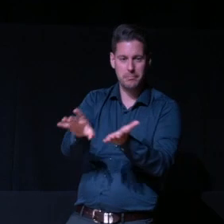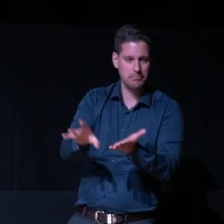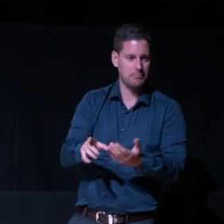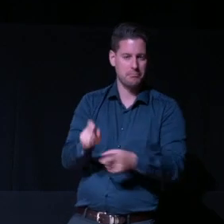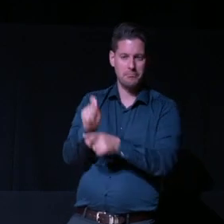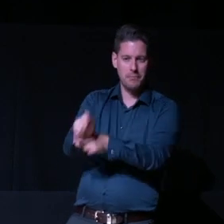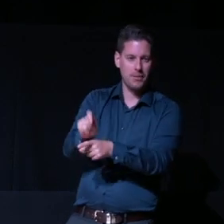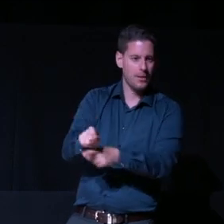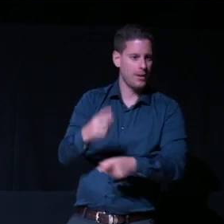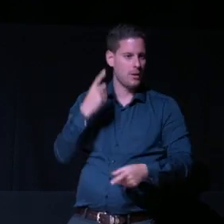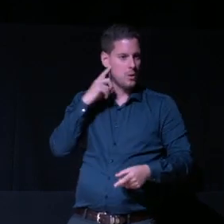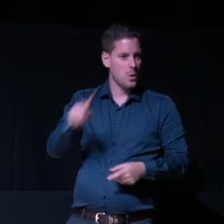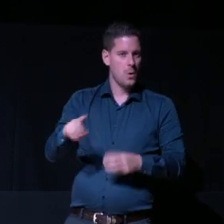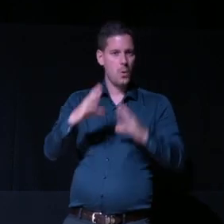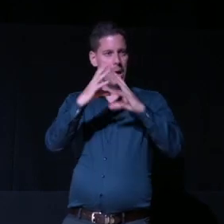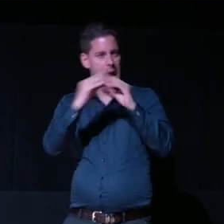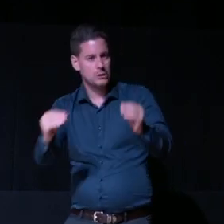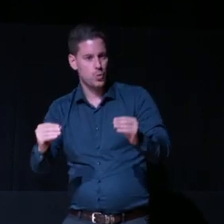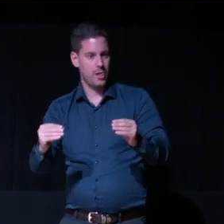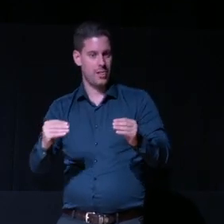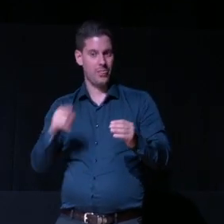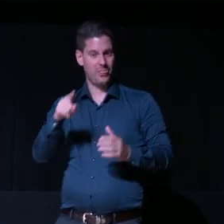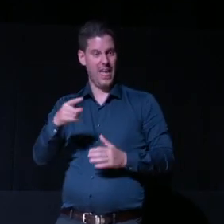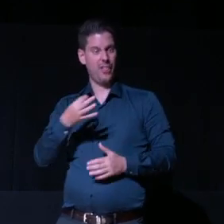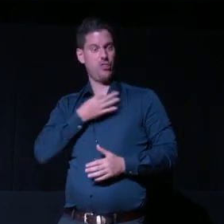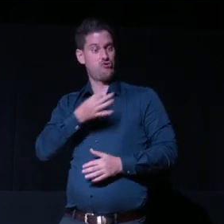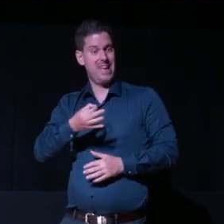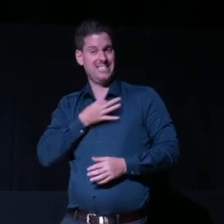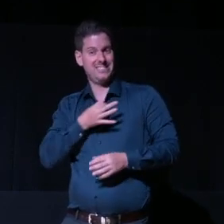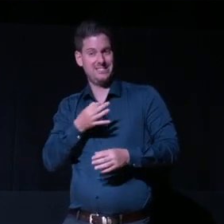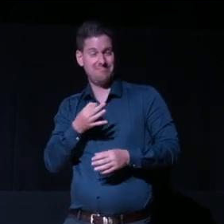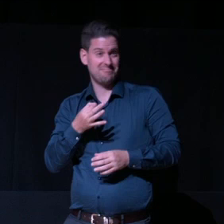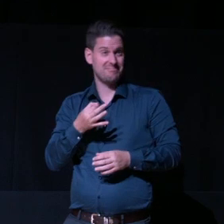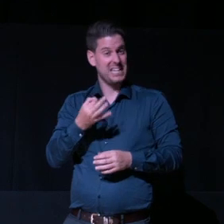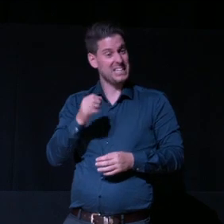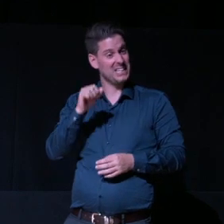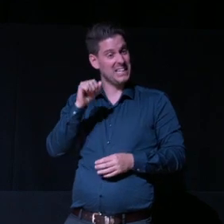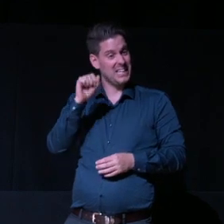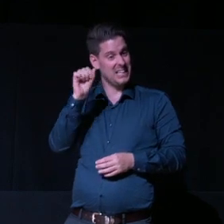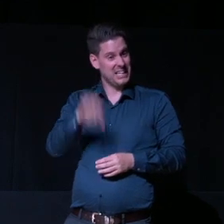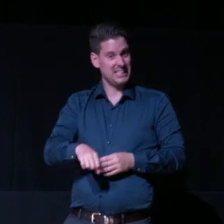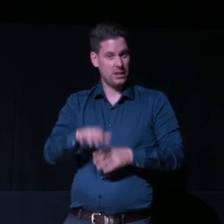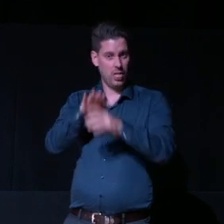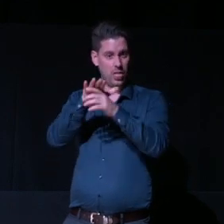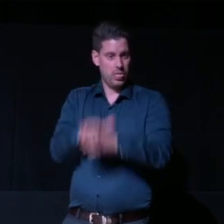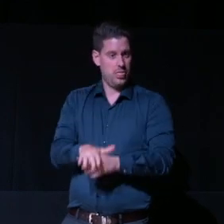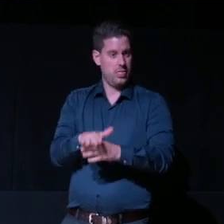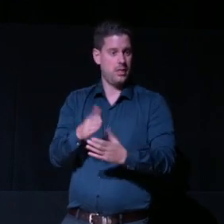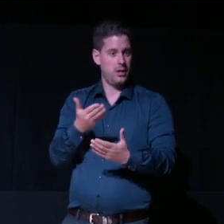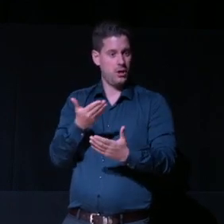culture whatever we want to call it is having a dampening effect on. I mean are there things